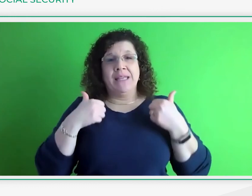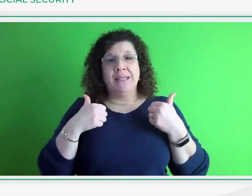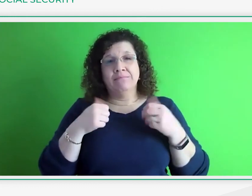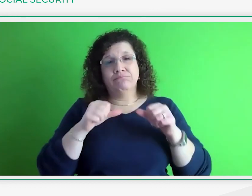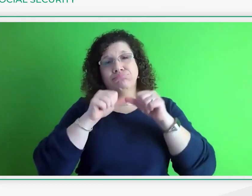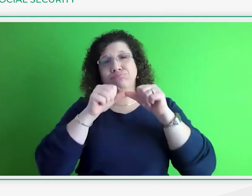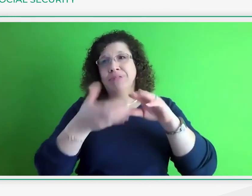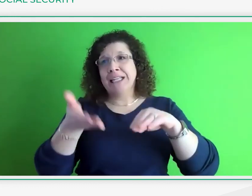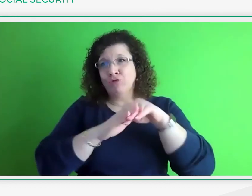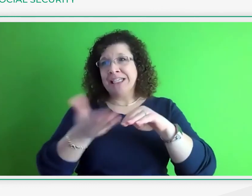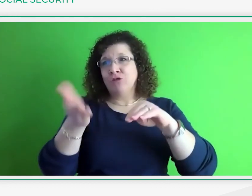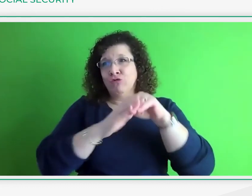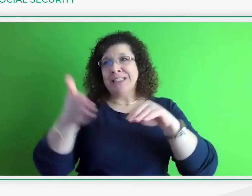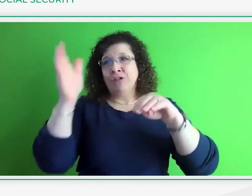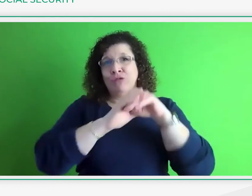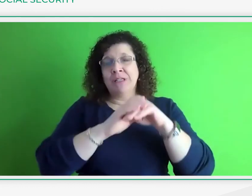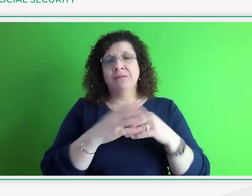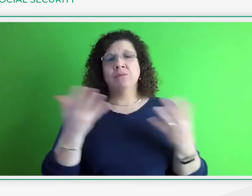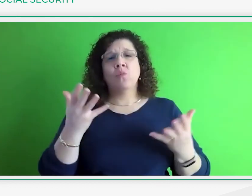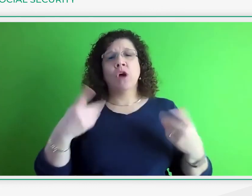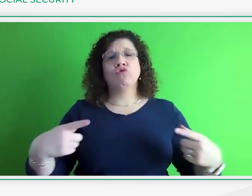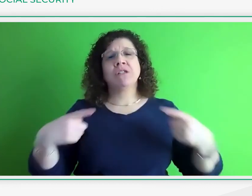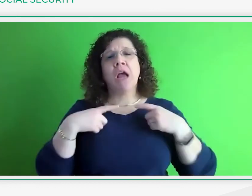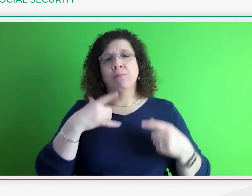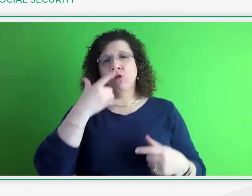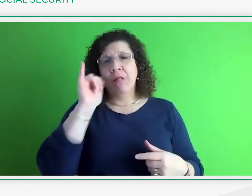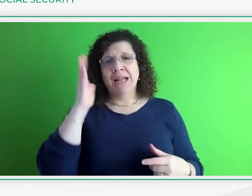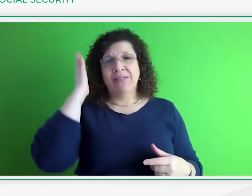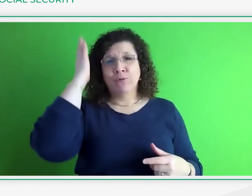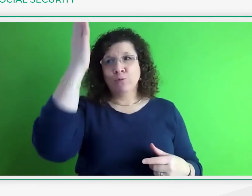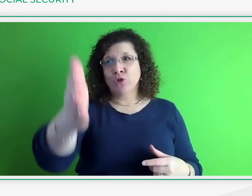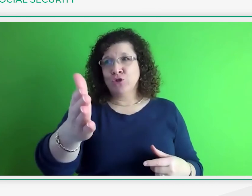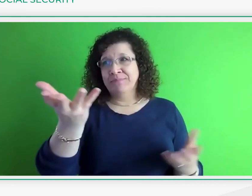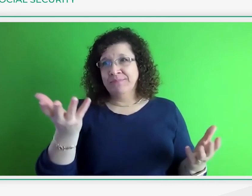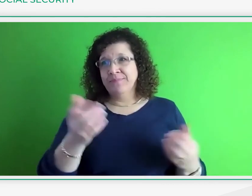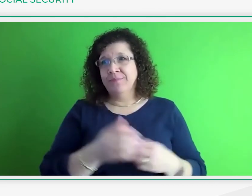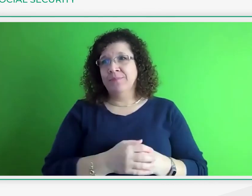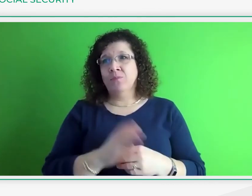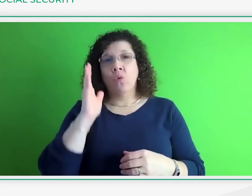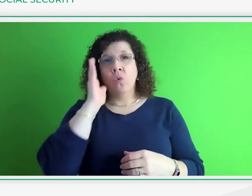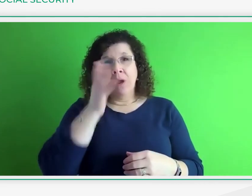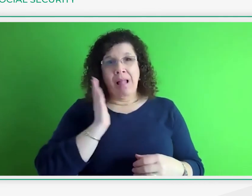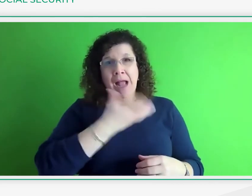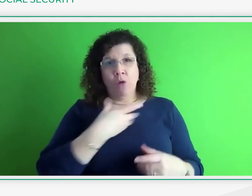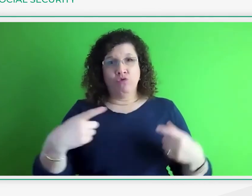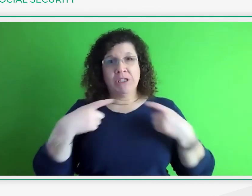The cost of living, will we continue to gain a COLA increase? And what will retirement benefits look like in the future?